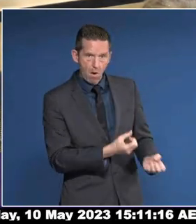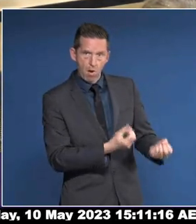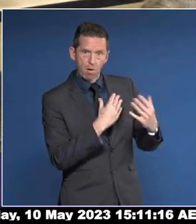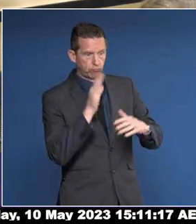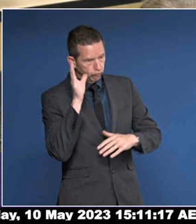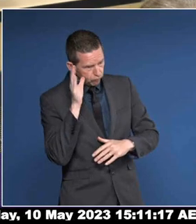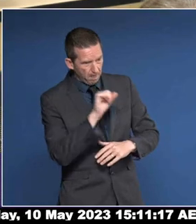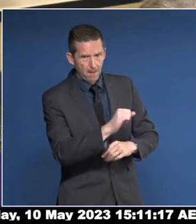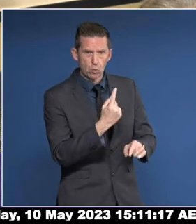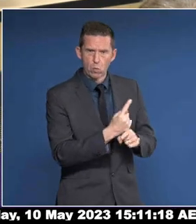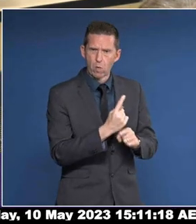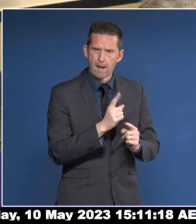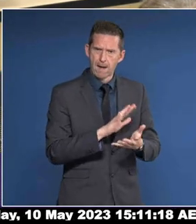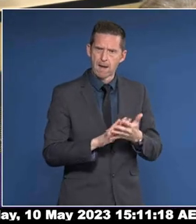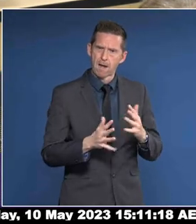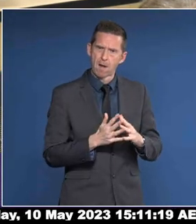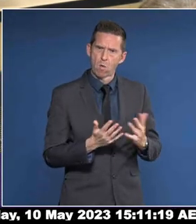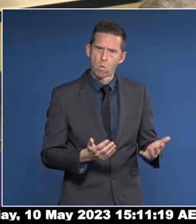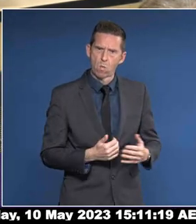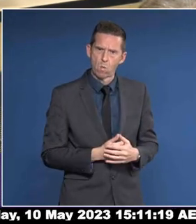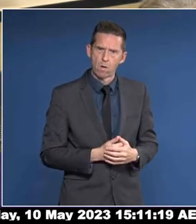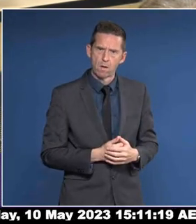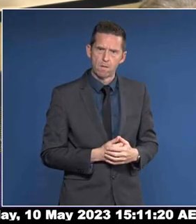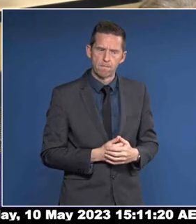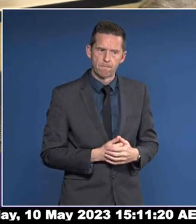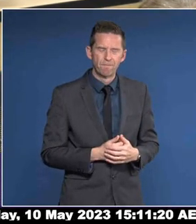How does it get heard? MR TRACEY: That depends on the individual case.